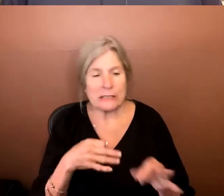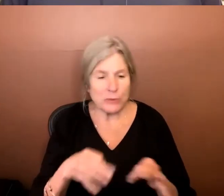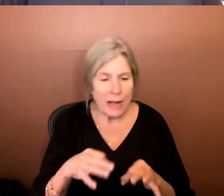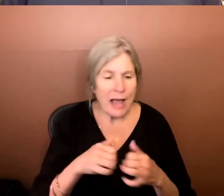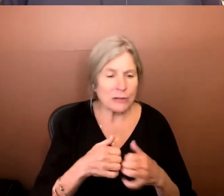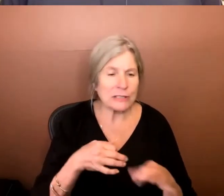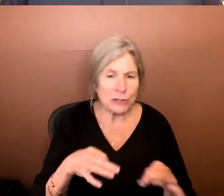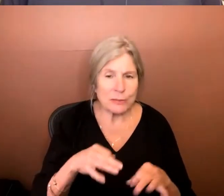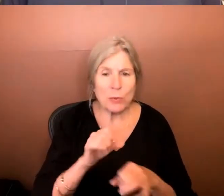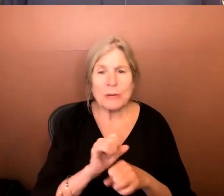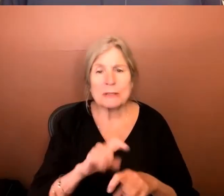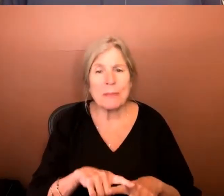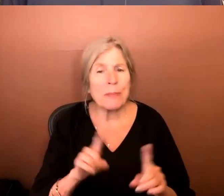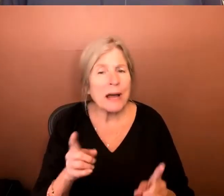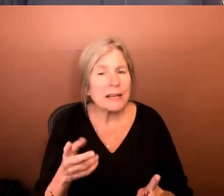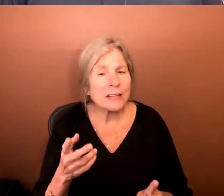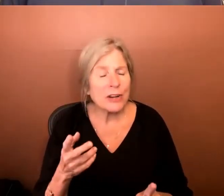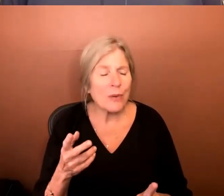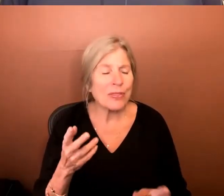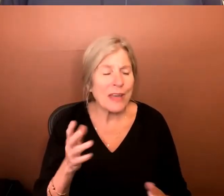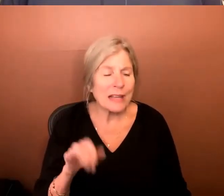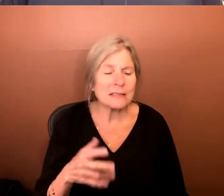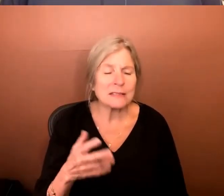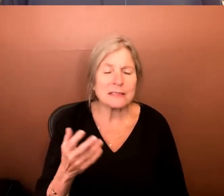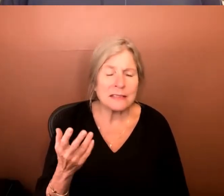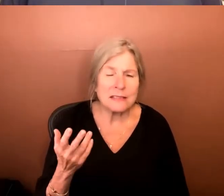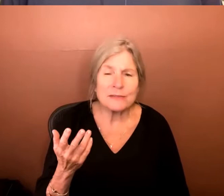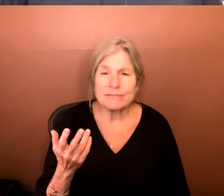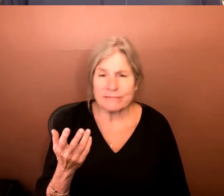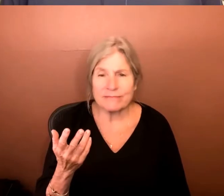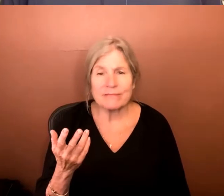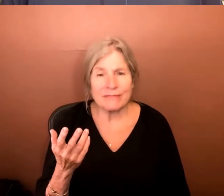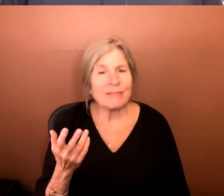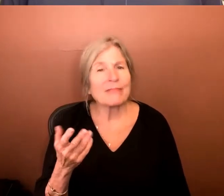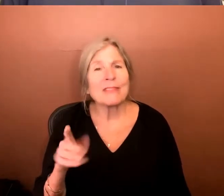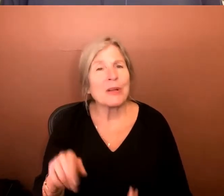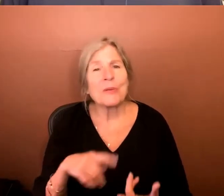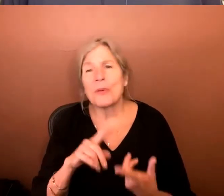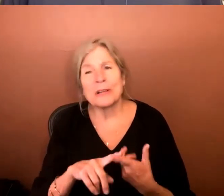works, but, you know, that's , you know, when you are sitting at the breakfast